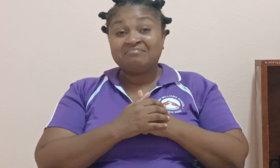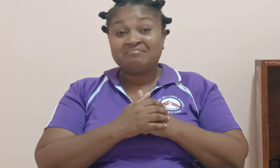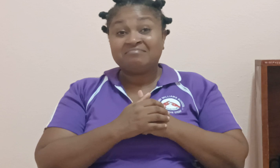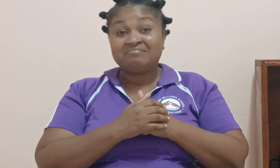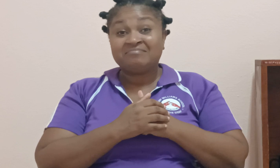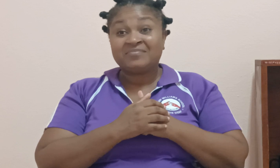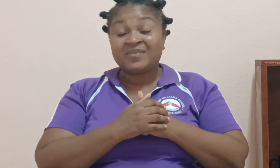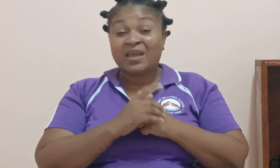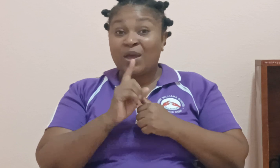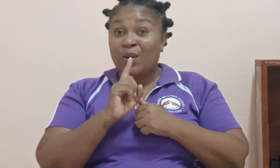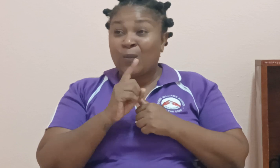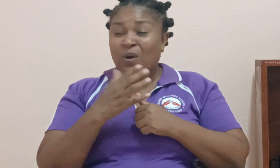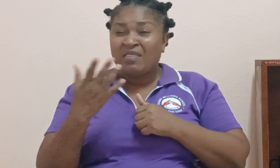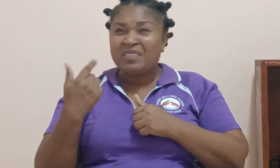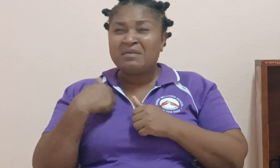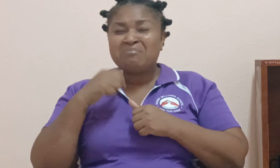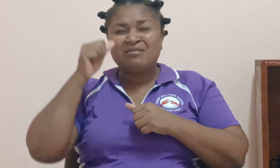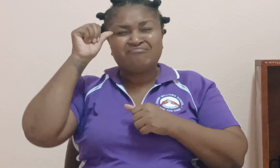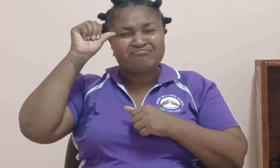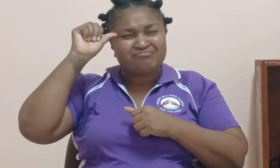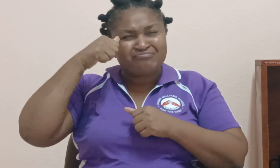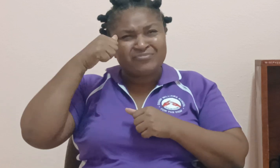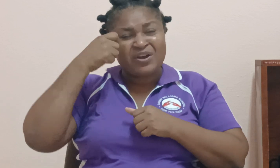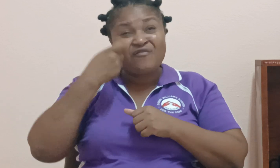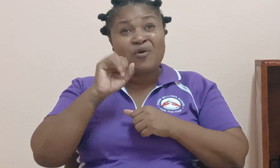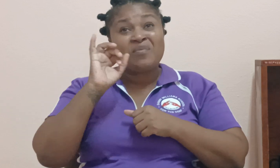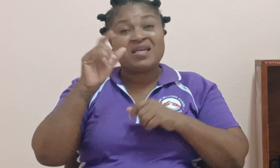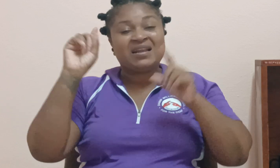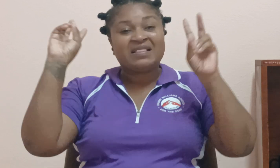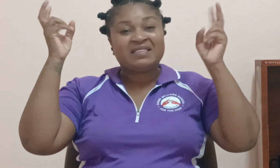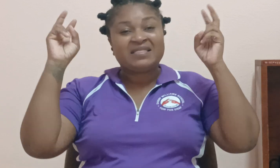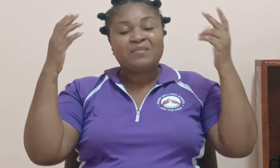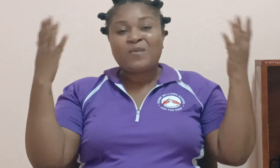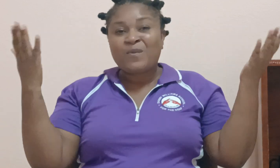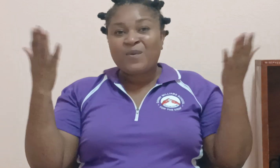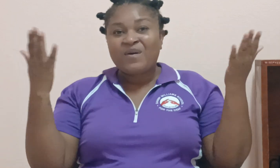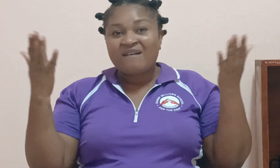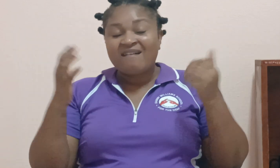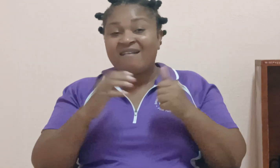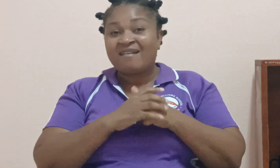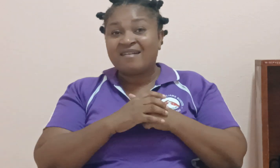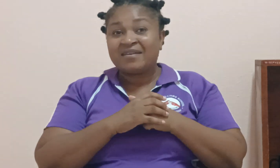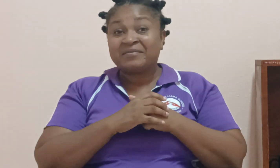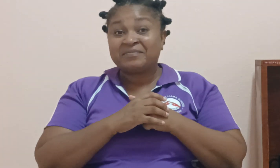One of the things that resonated with me from that theme is that our